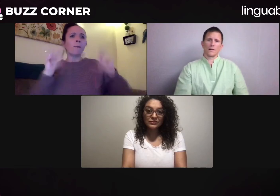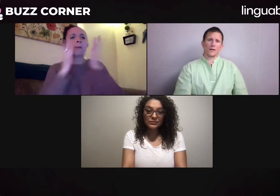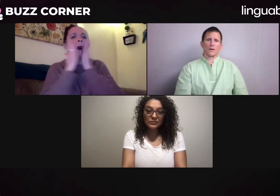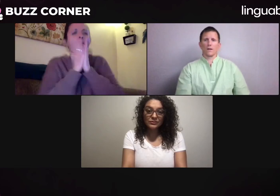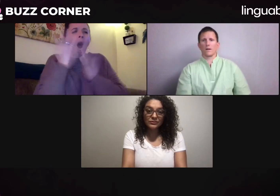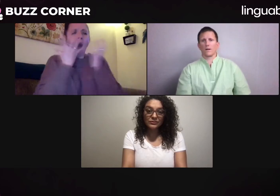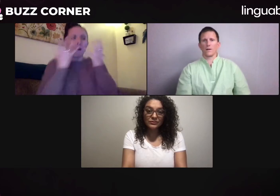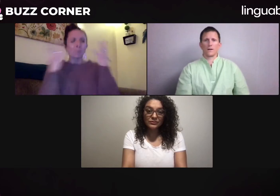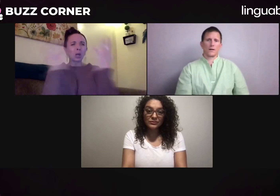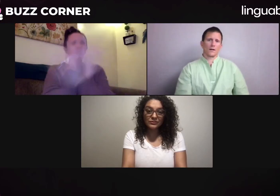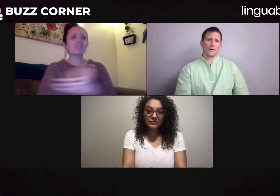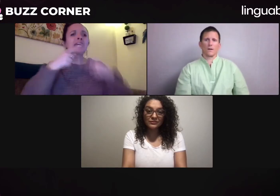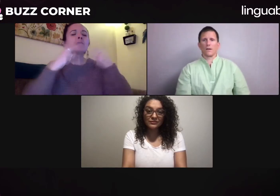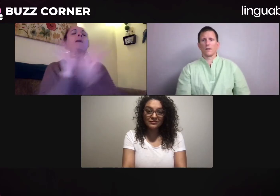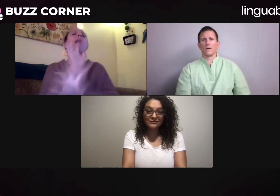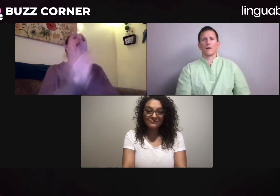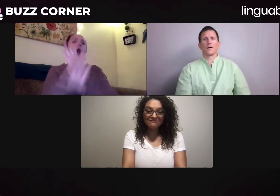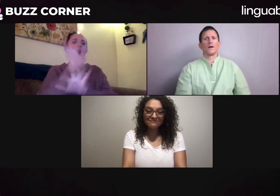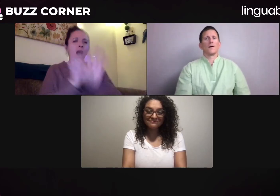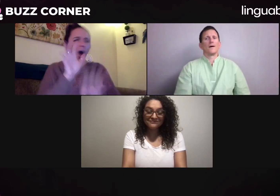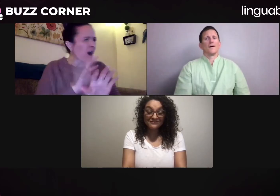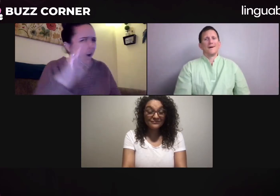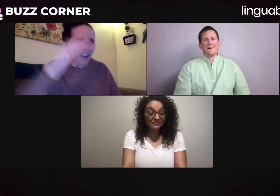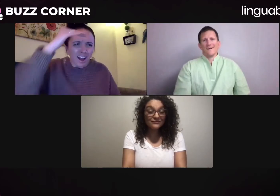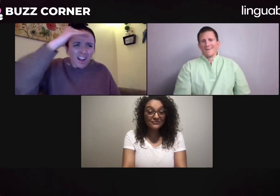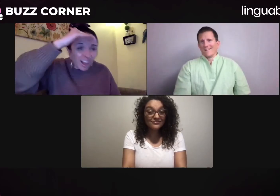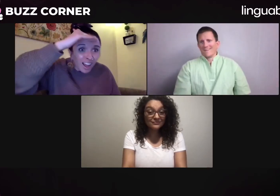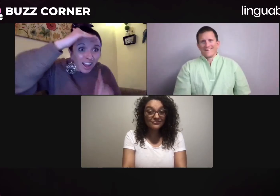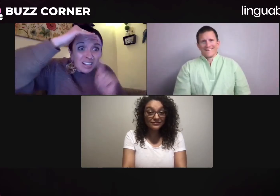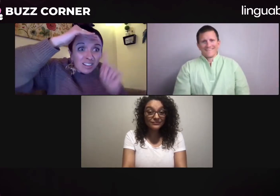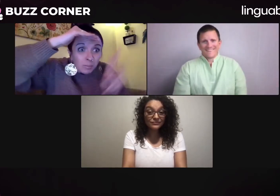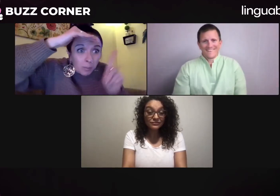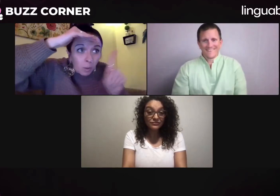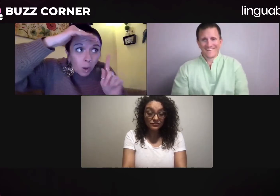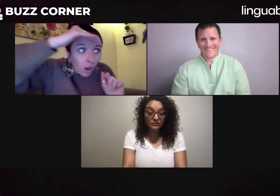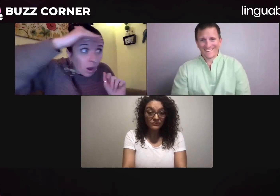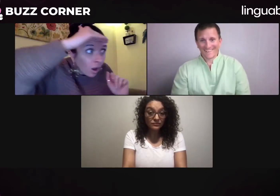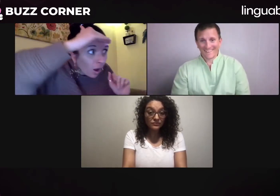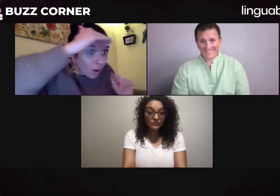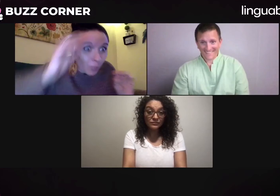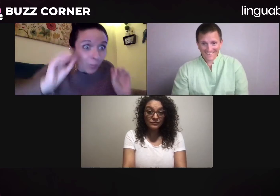So you'll often see interpreters accepting jobs or they're up on stage and they're getting lots of attention